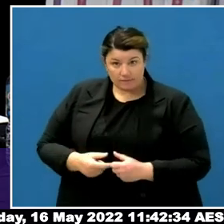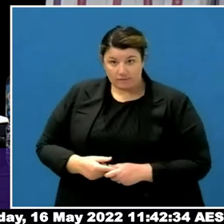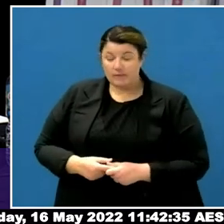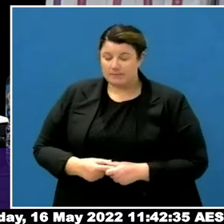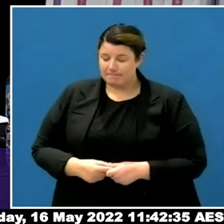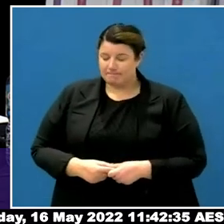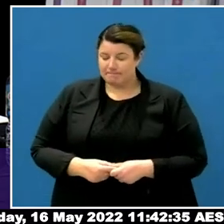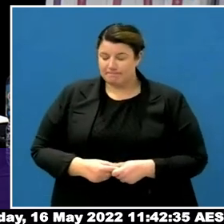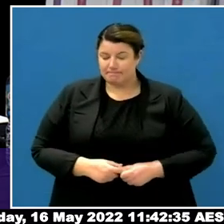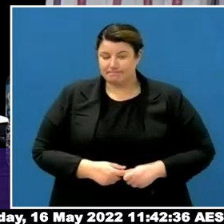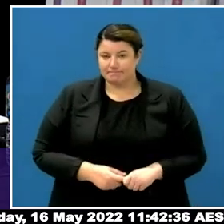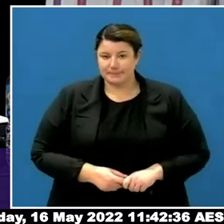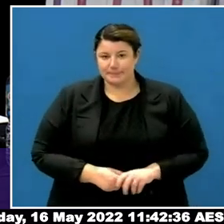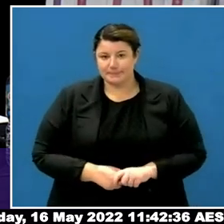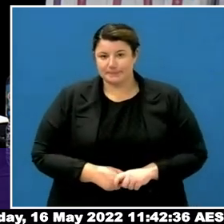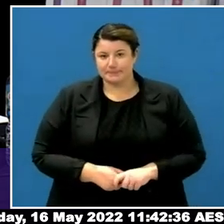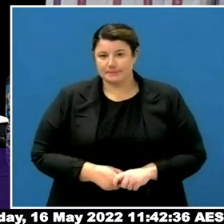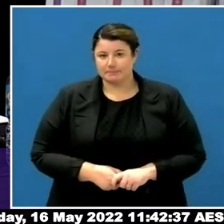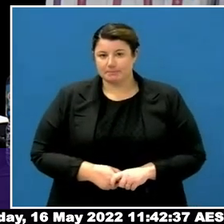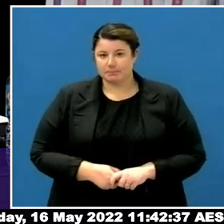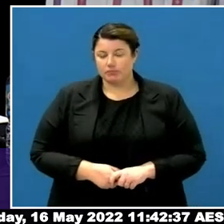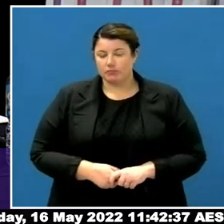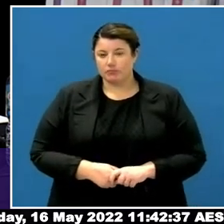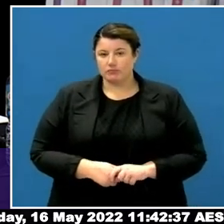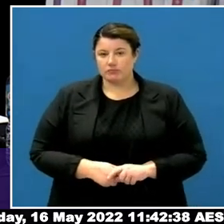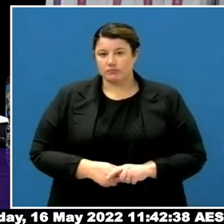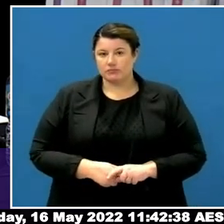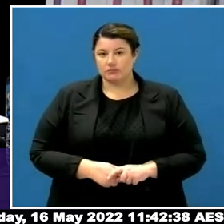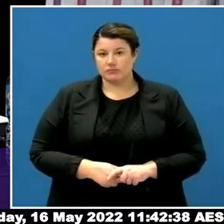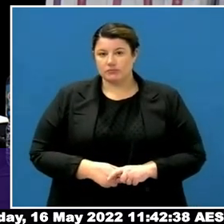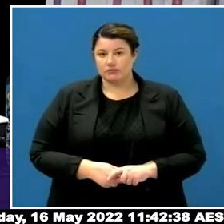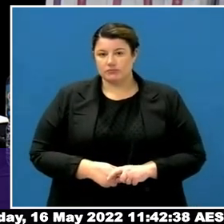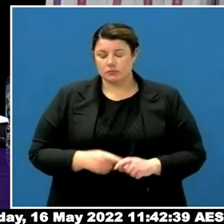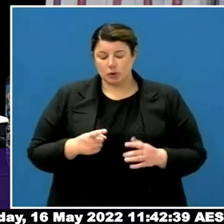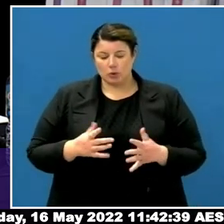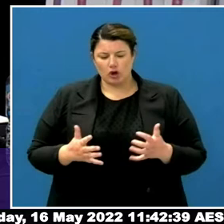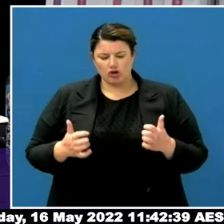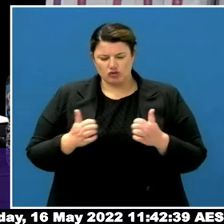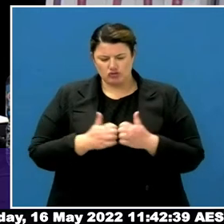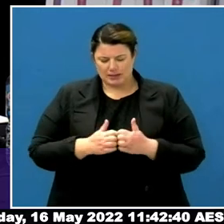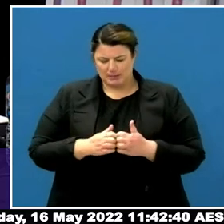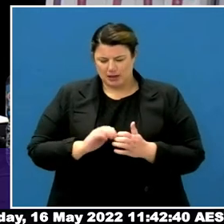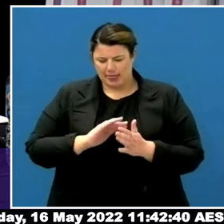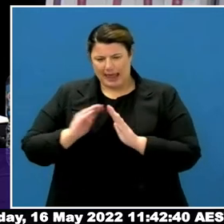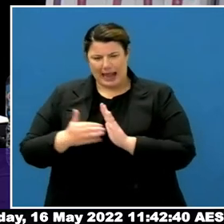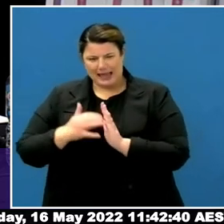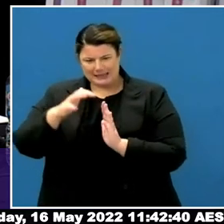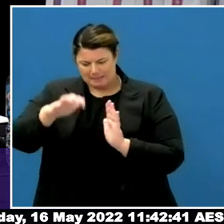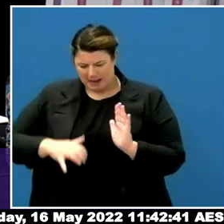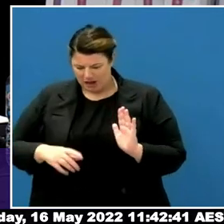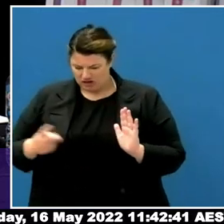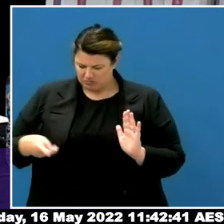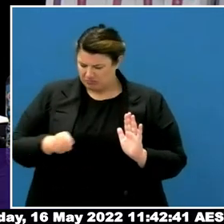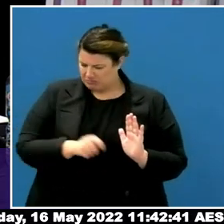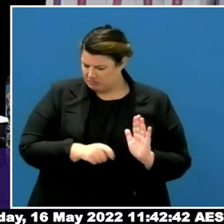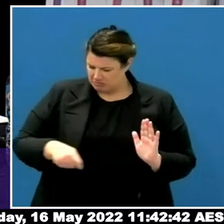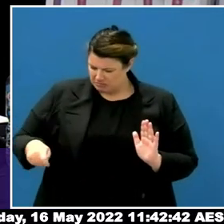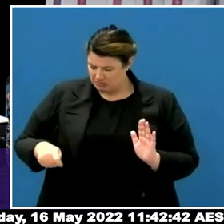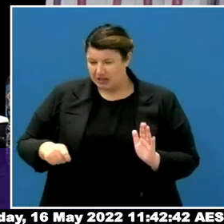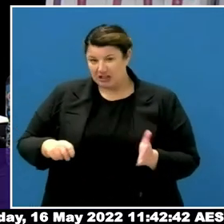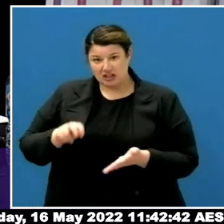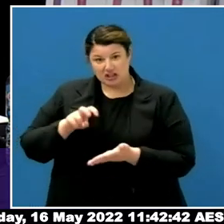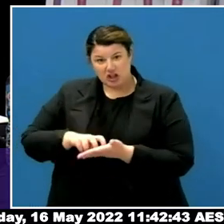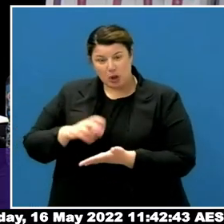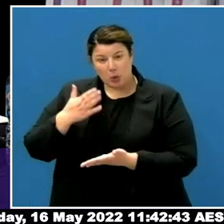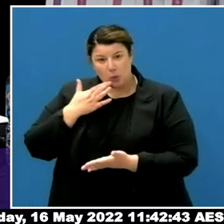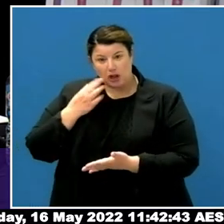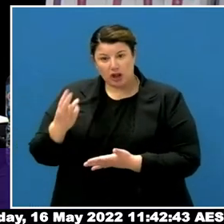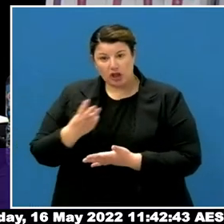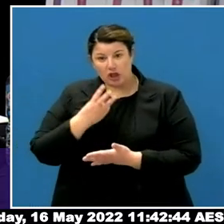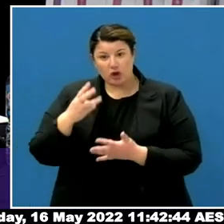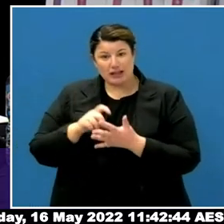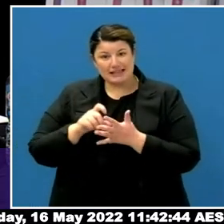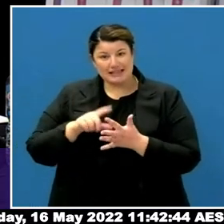Okay. This agreement on the last page seems to say that it was signed on 3 December 2020.